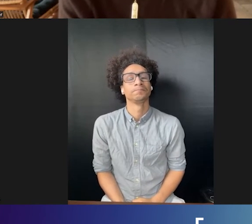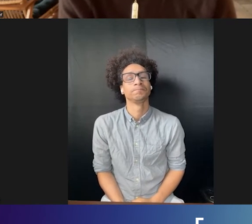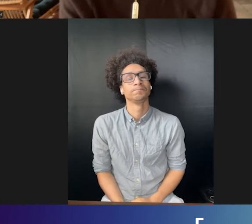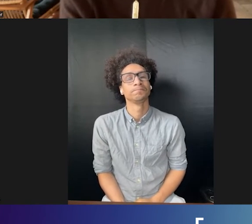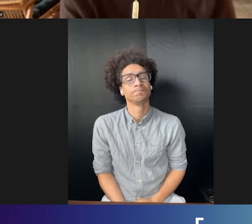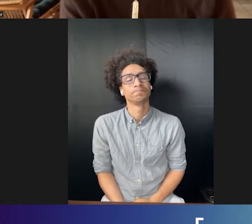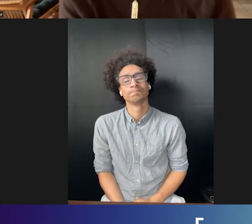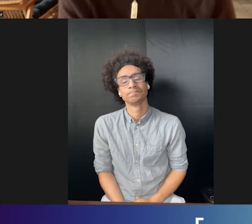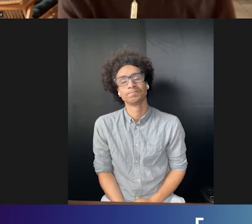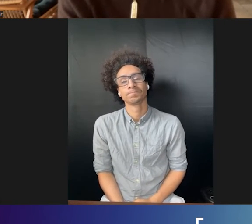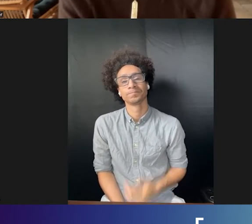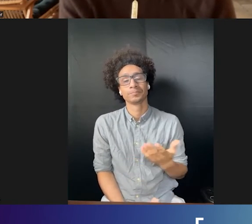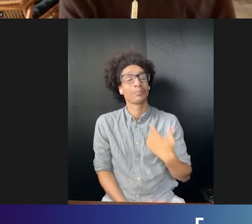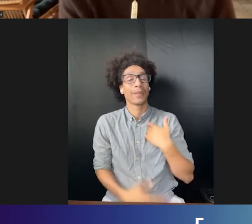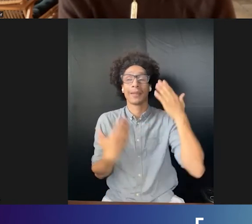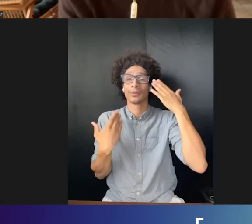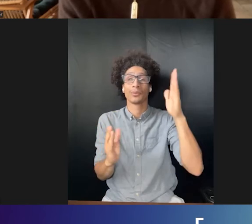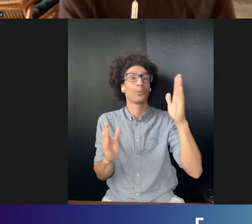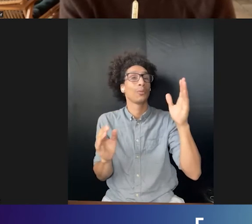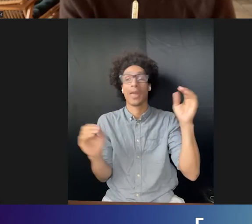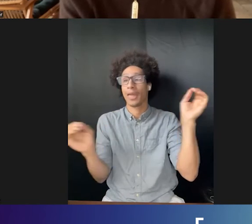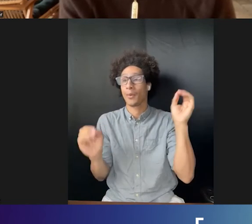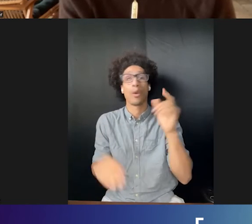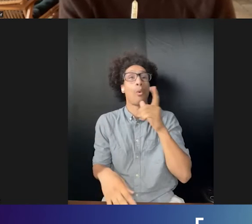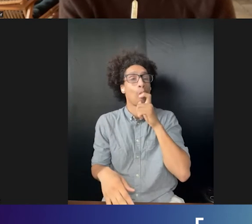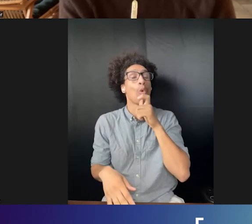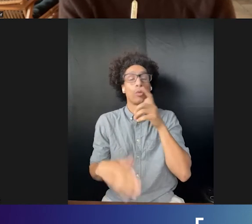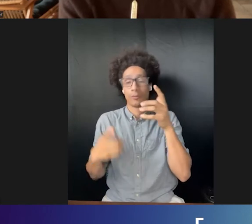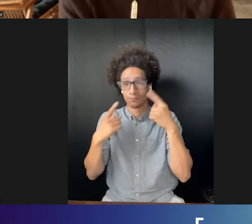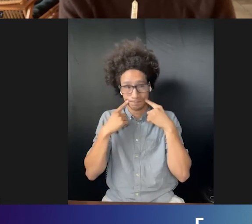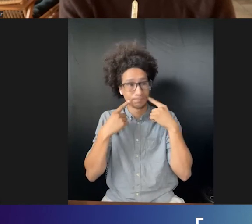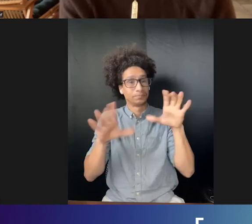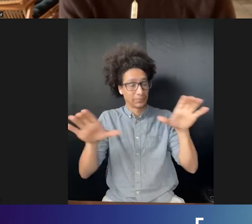know anybody who has done it and has had something positive to say.